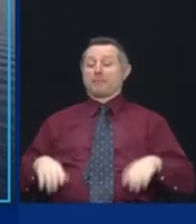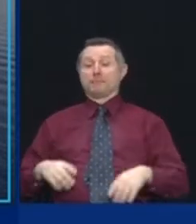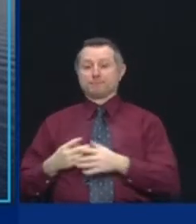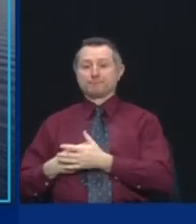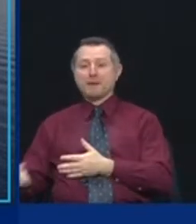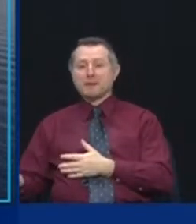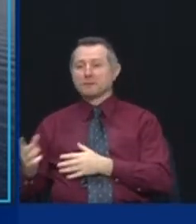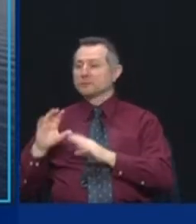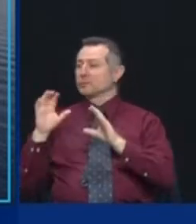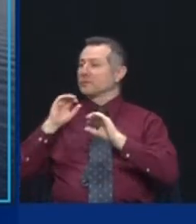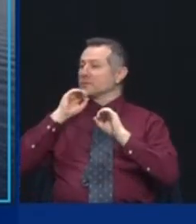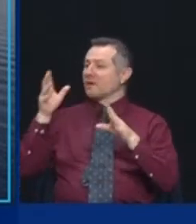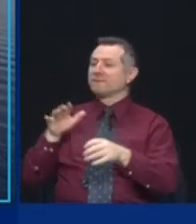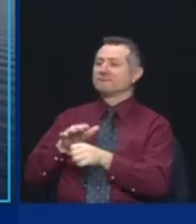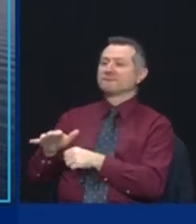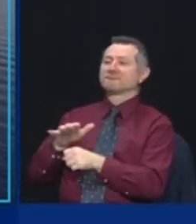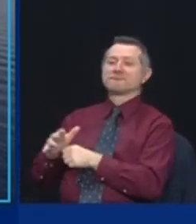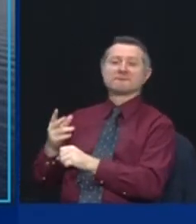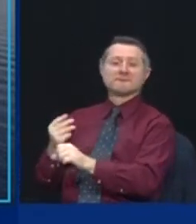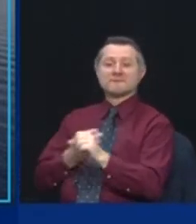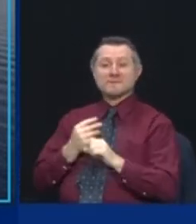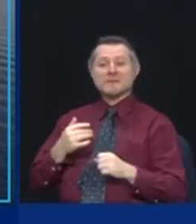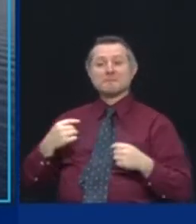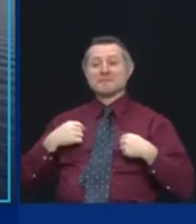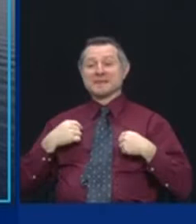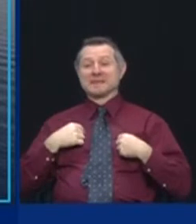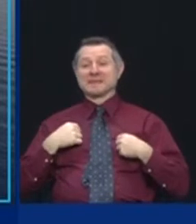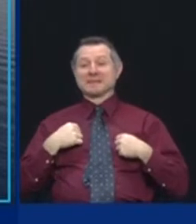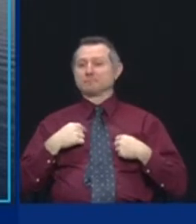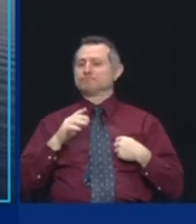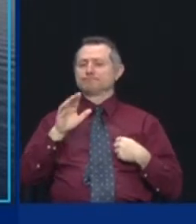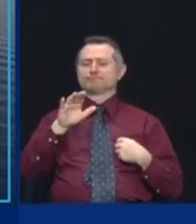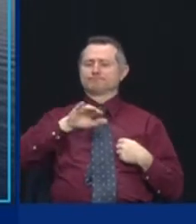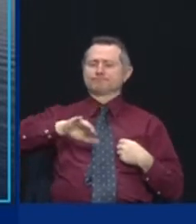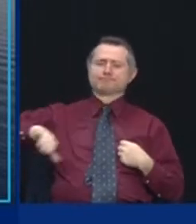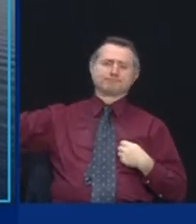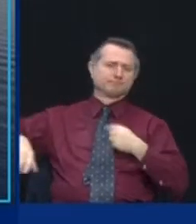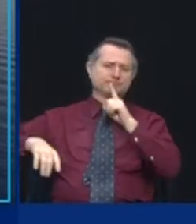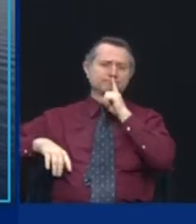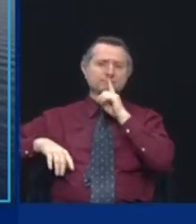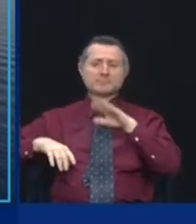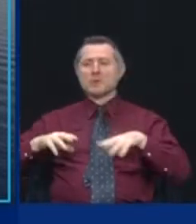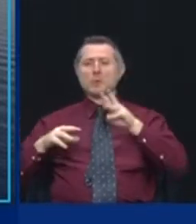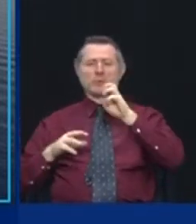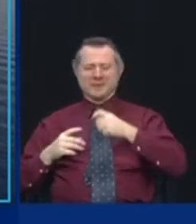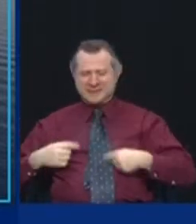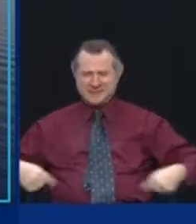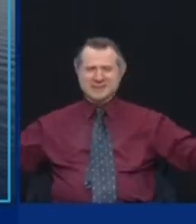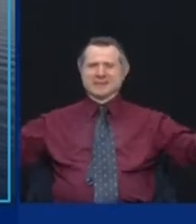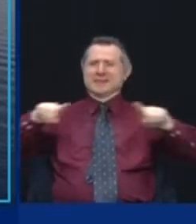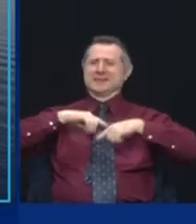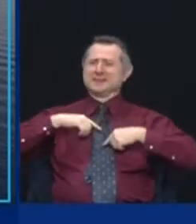THE VACCINE ALWAYS A SOCIETY OR WE DON'T GET THE VACCINE. THERE IS NO ME HERE.